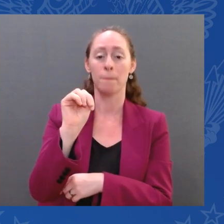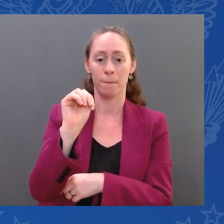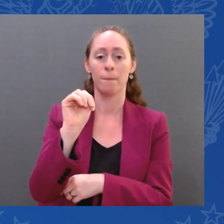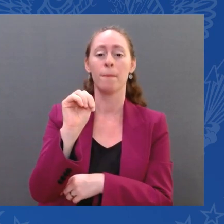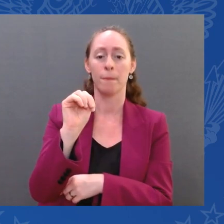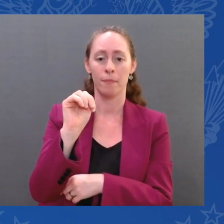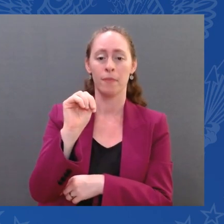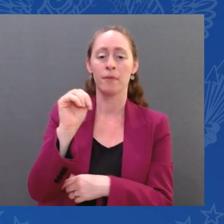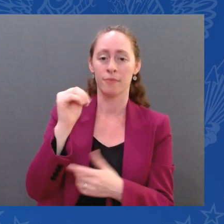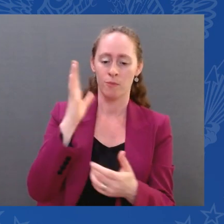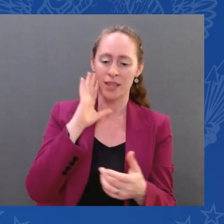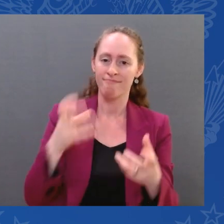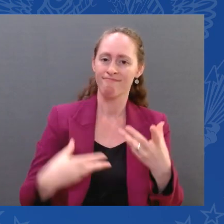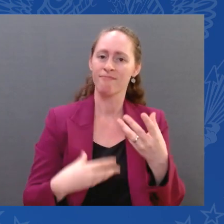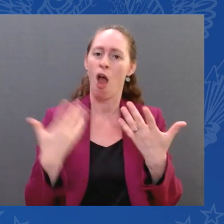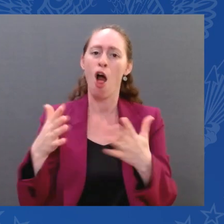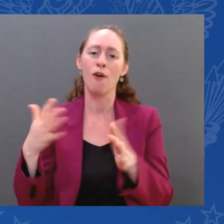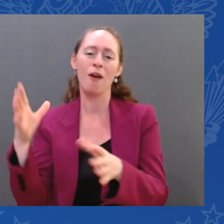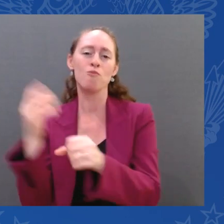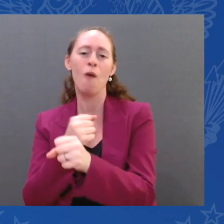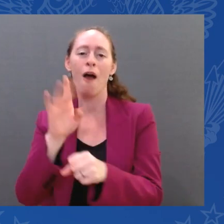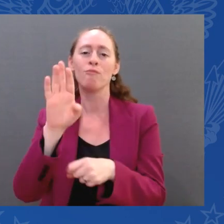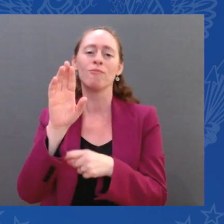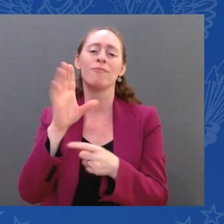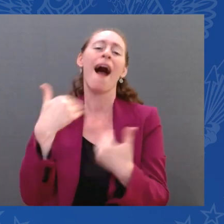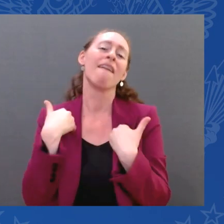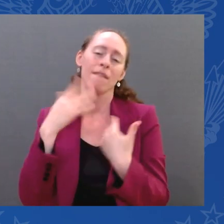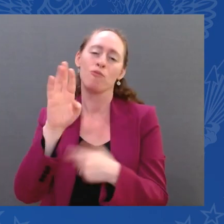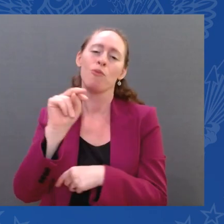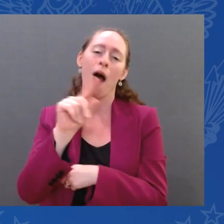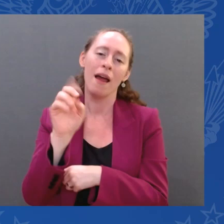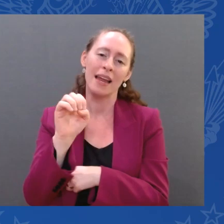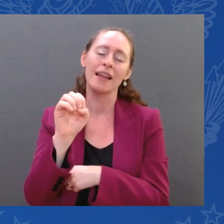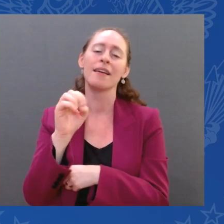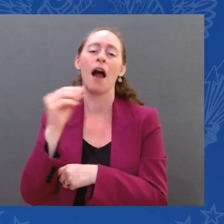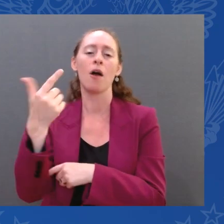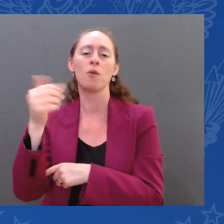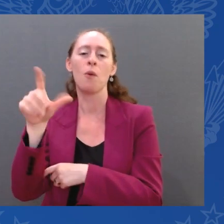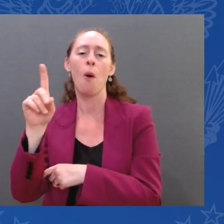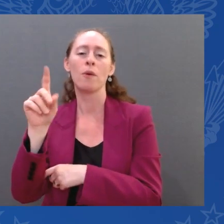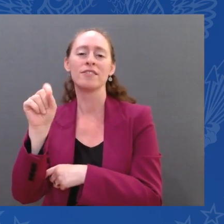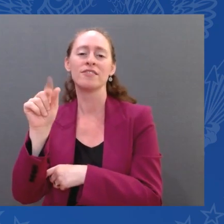but I imagine it's still in your pocket as a reminder of the charge that has to be kept.